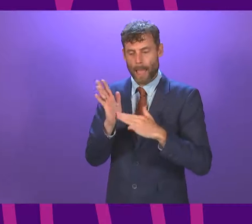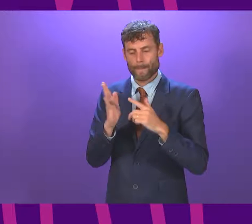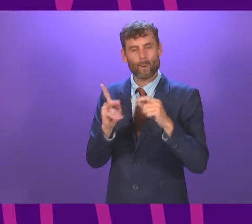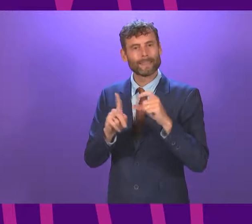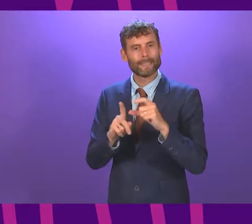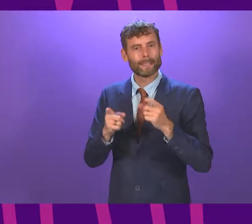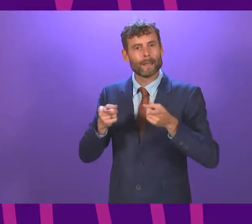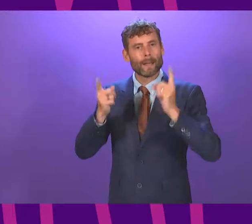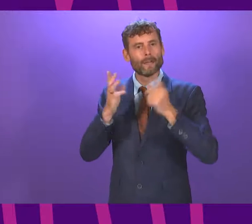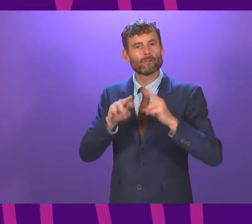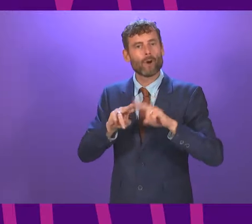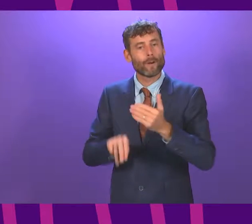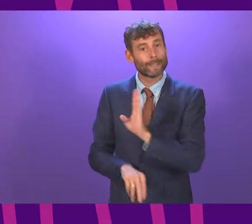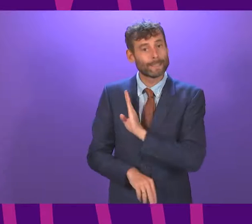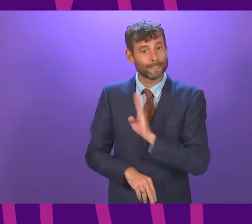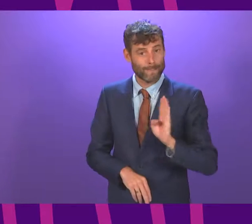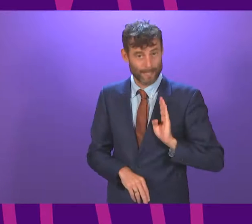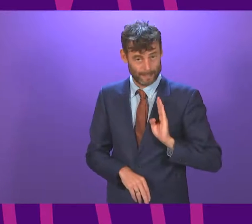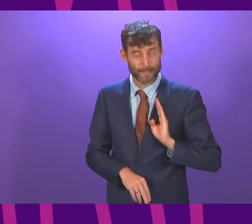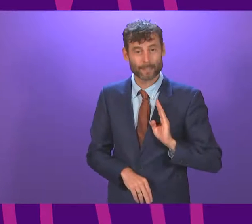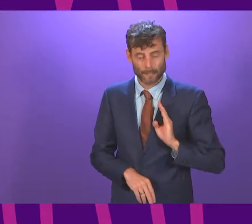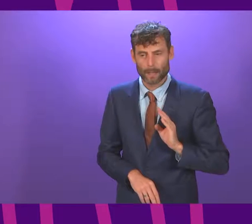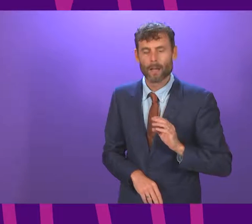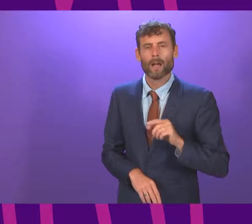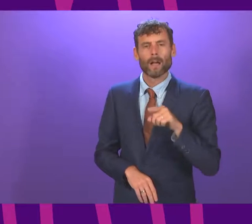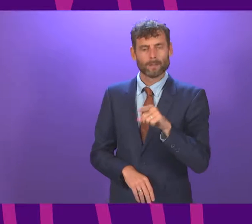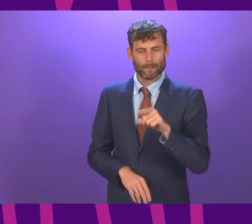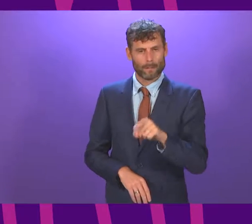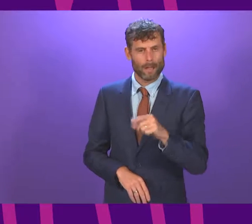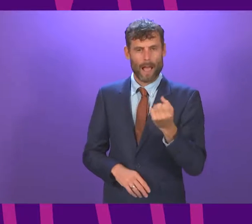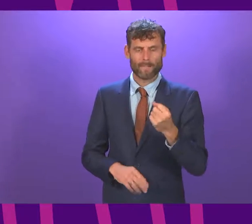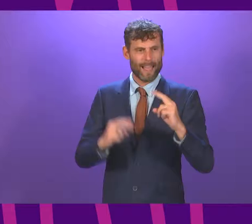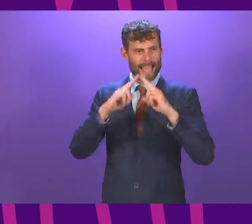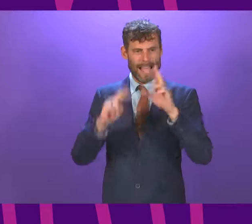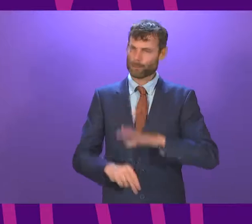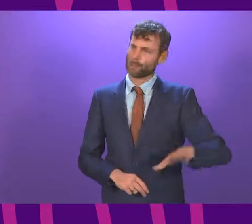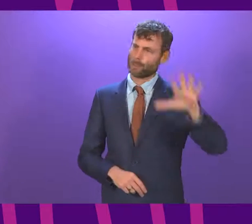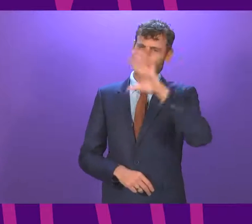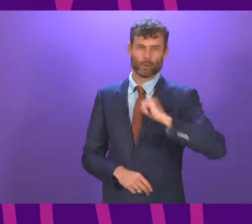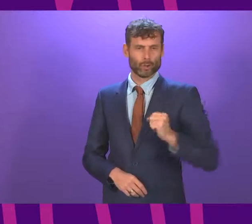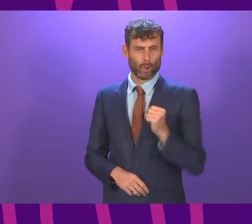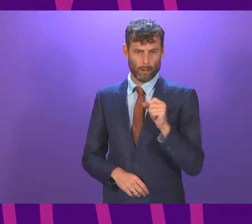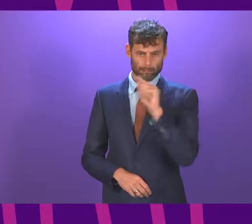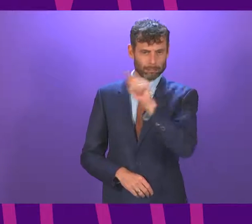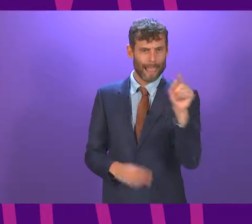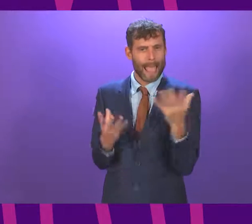potential use of vacant armed forces houses in Scotland for refugees from Afghanistan?